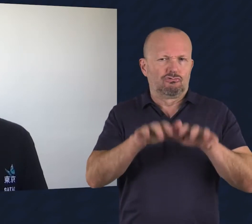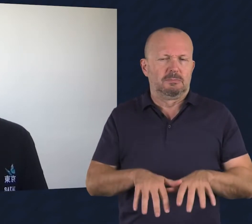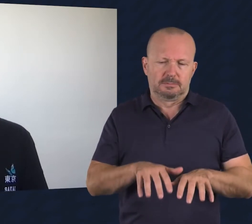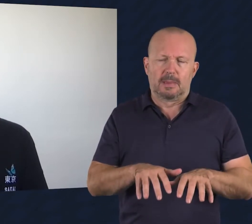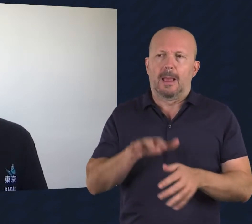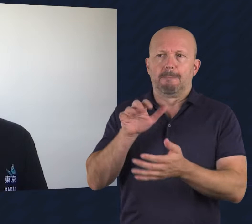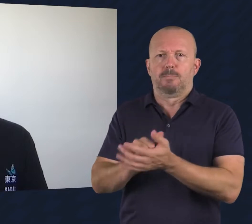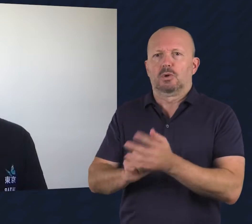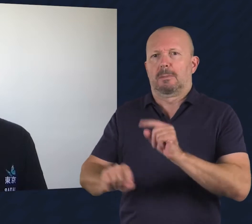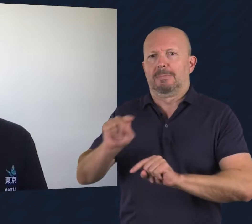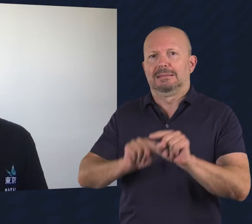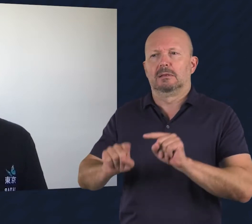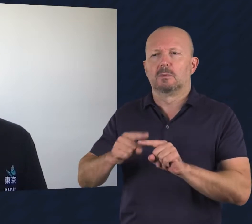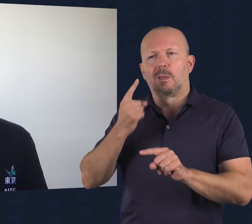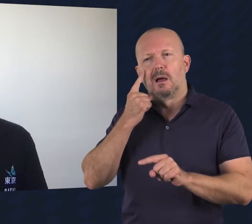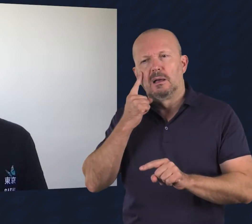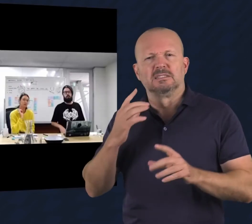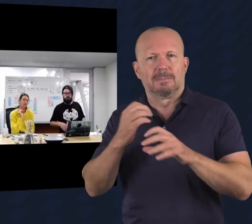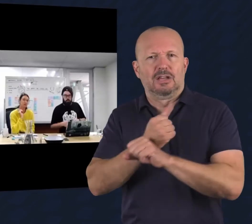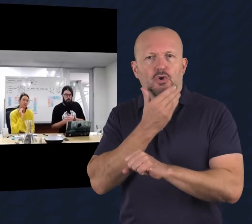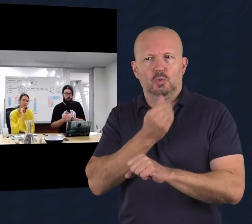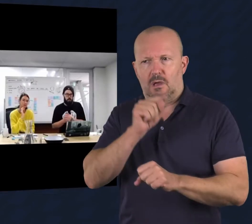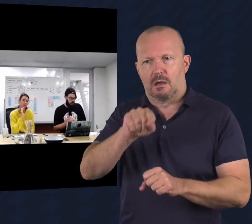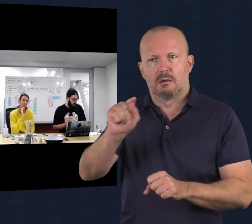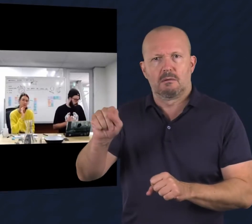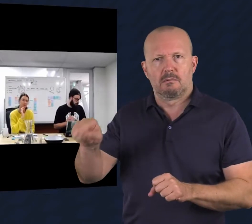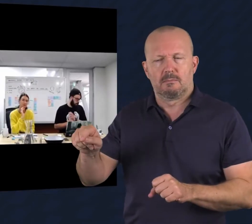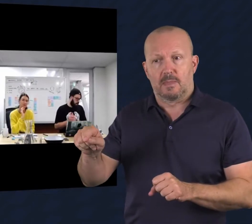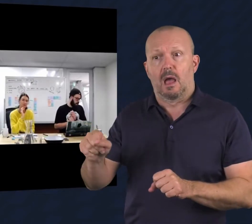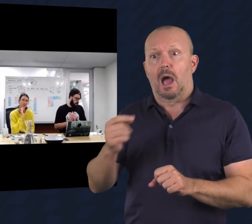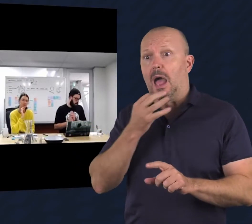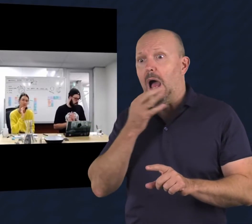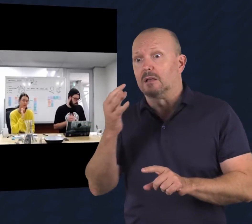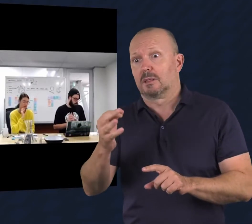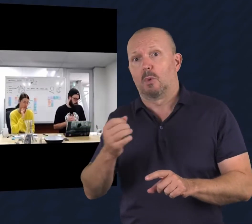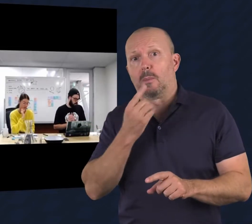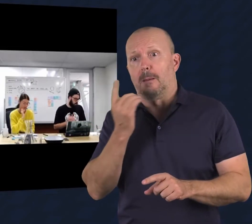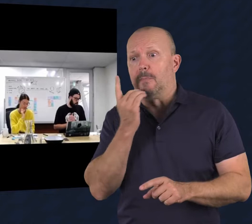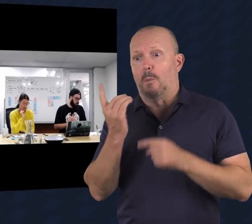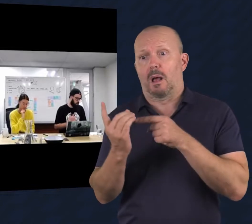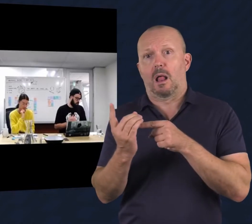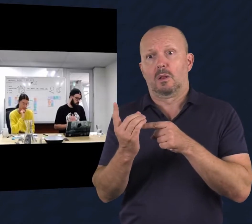and scheduled some meetings with some end users in the Pacific, asking them to visit our staging site on their mobile device